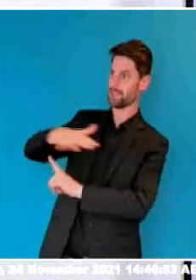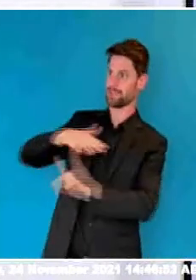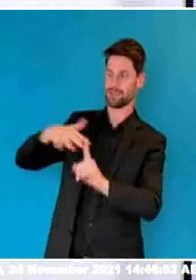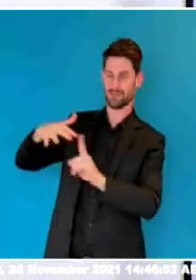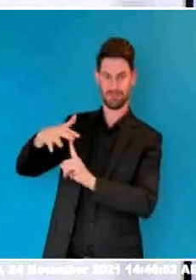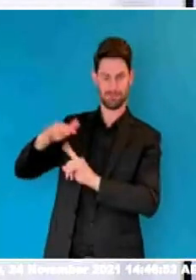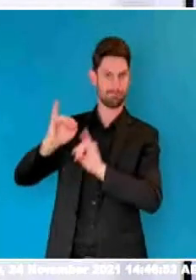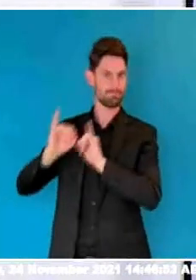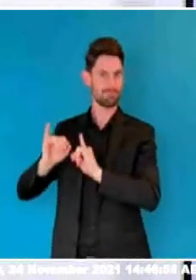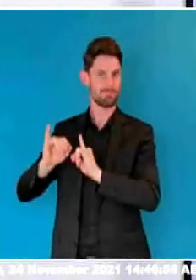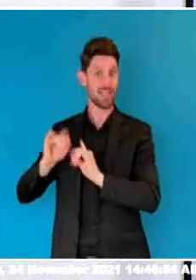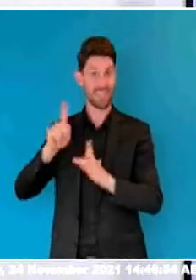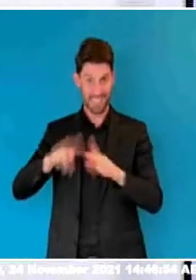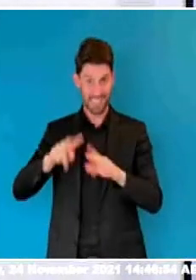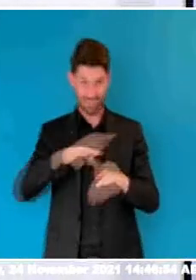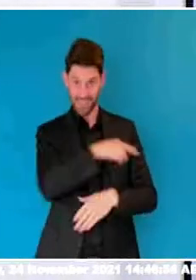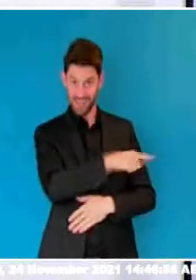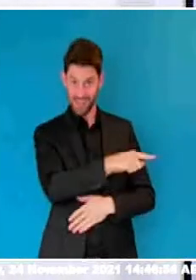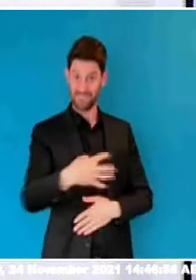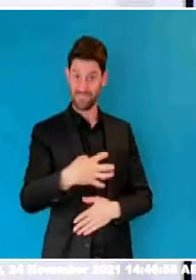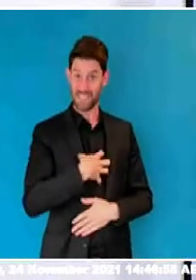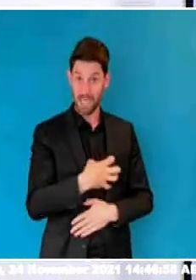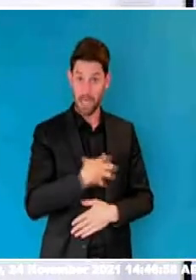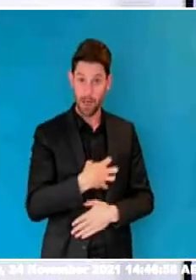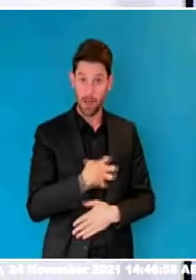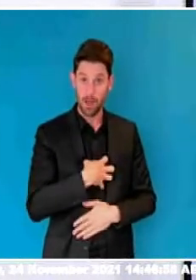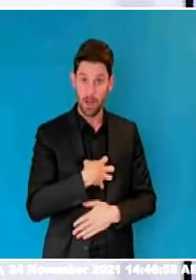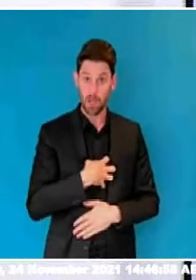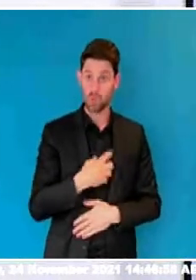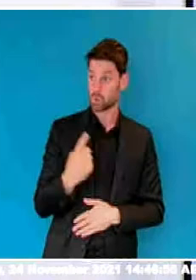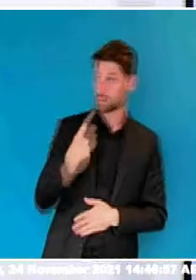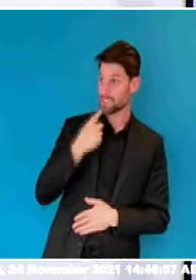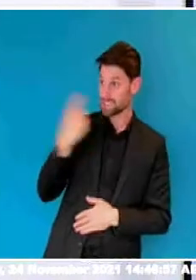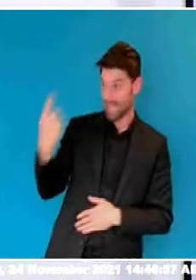And if there is a fear of disclosing information that may be relevant to your work